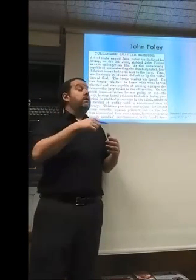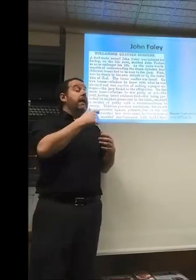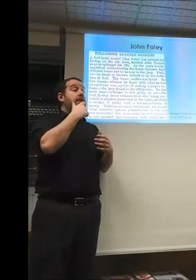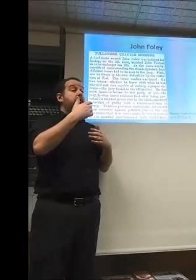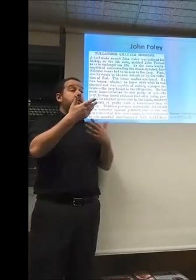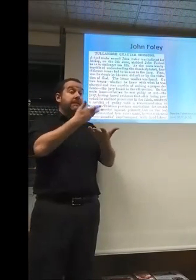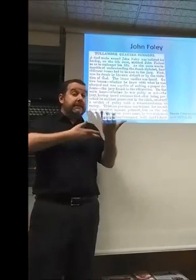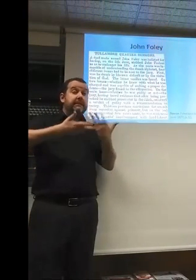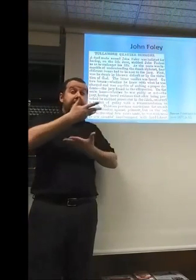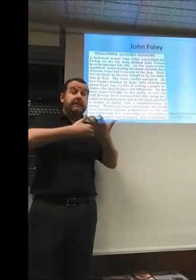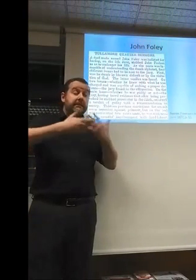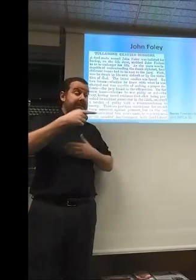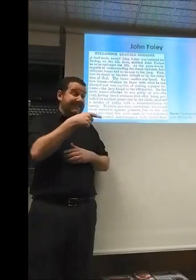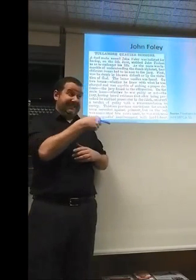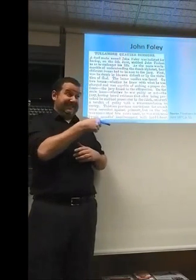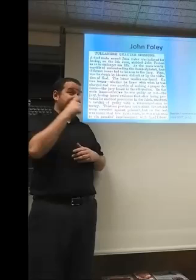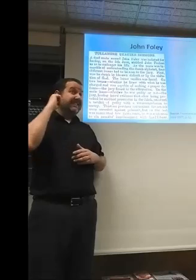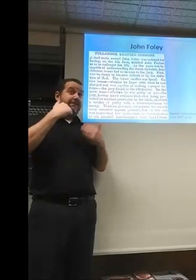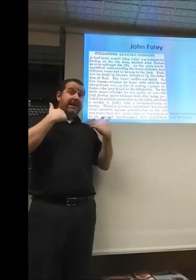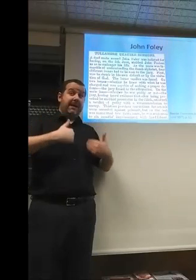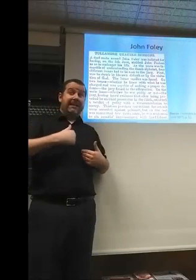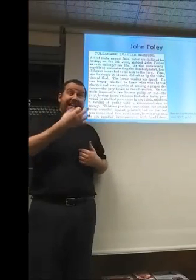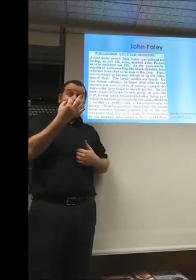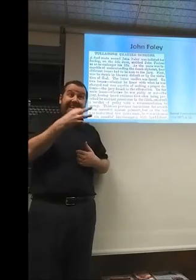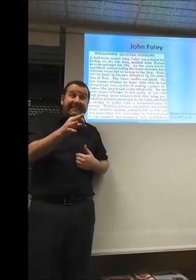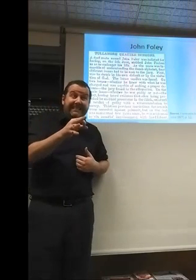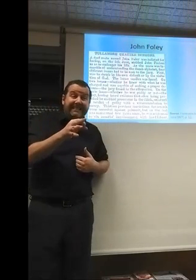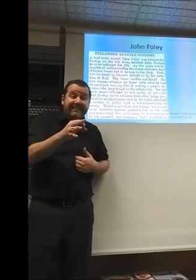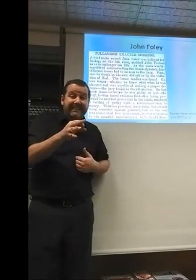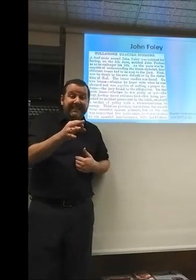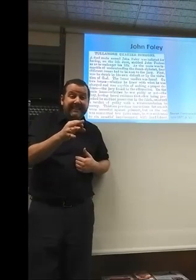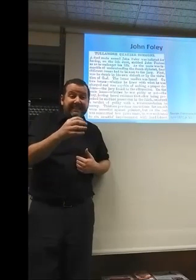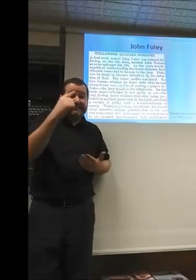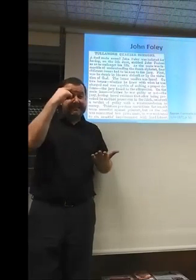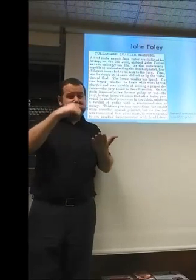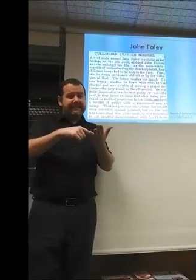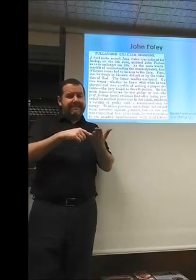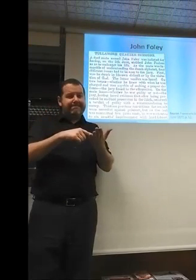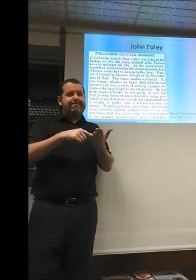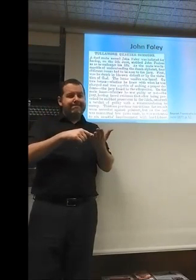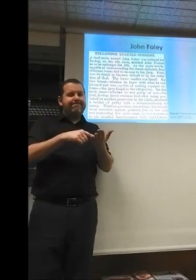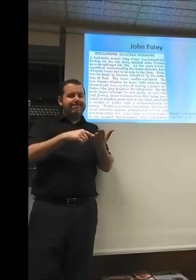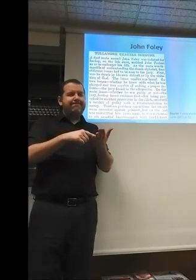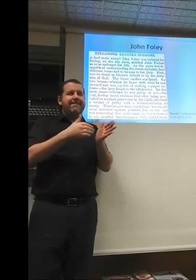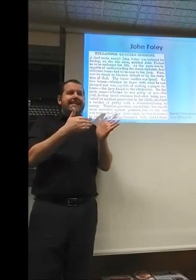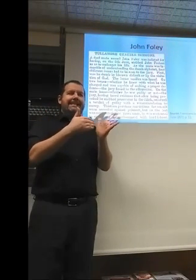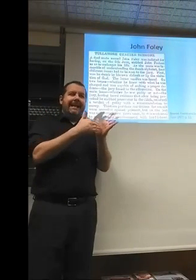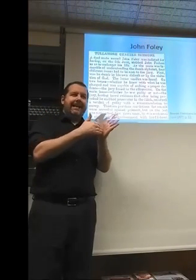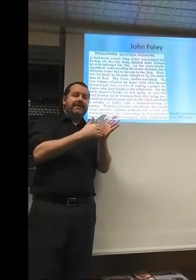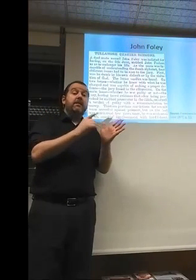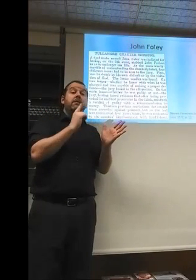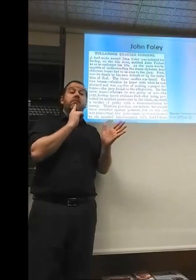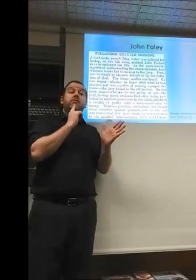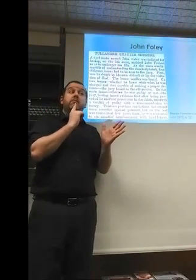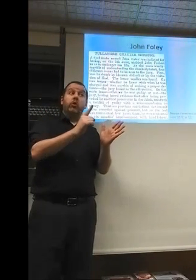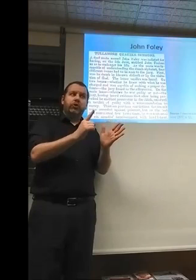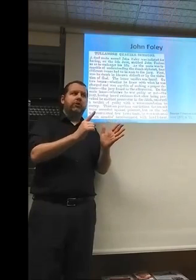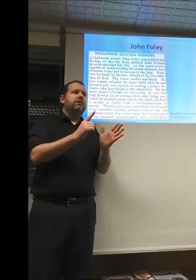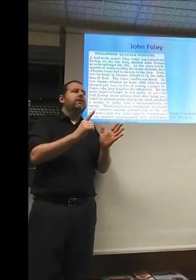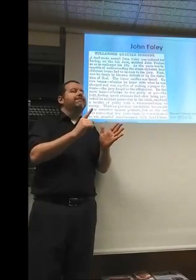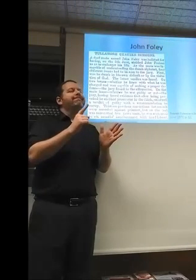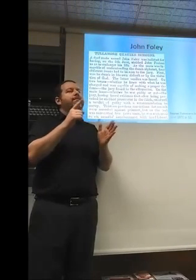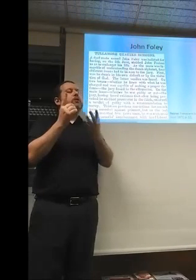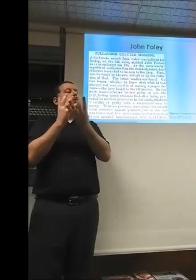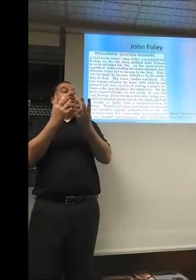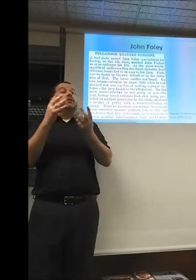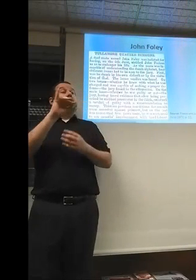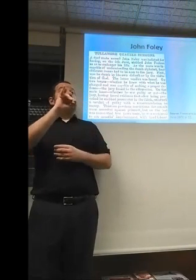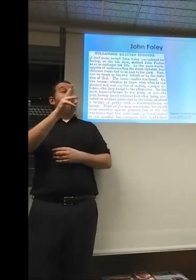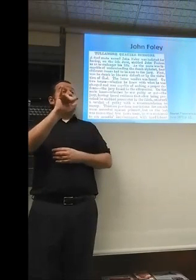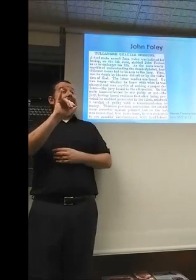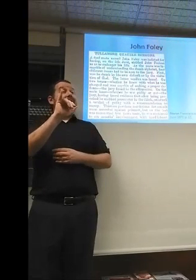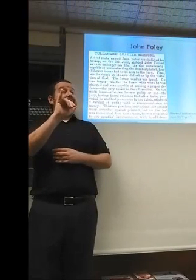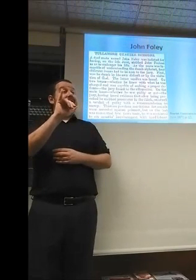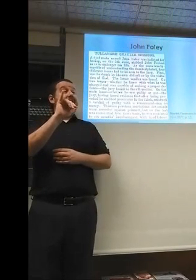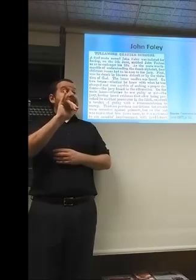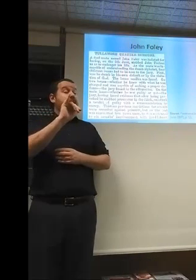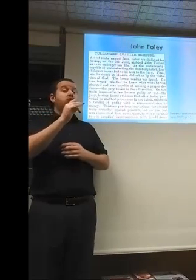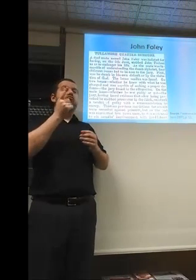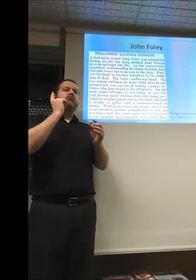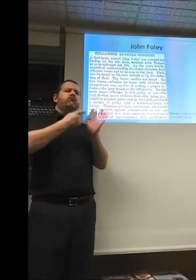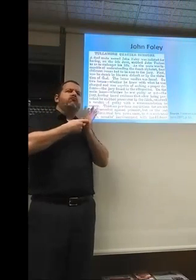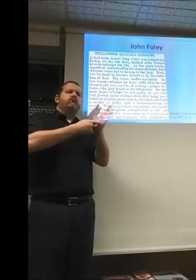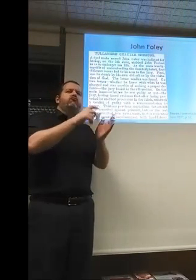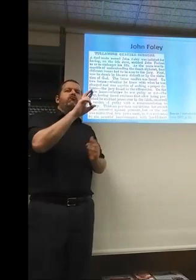robbing so they could go into prison to get regular access to food.